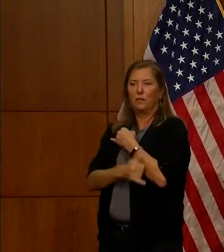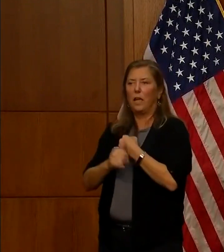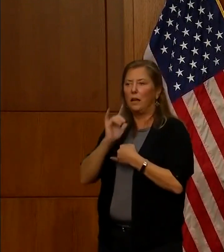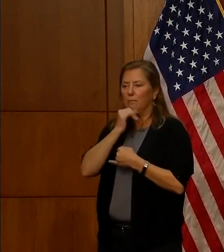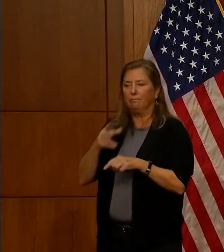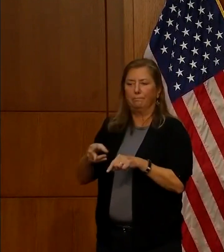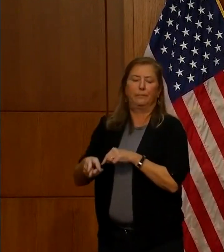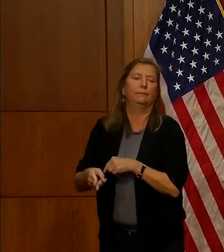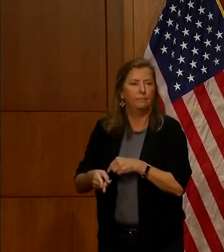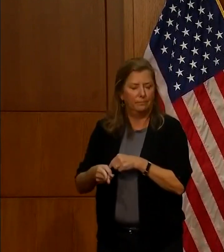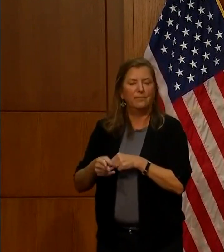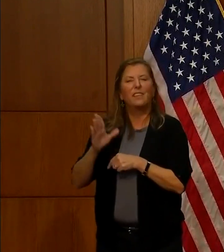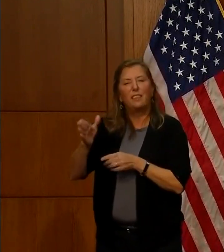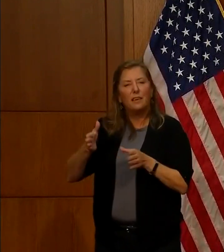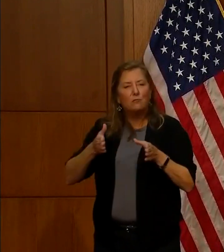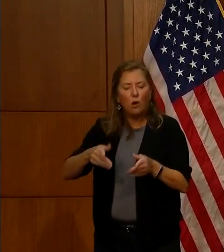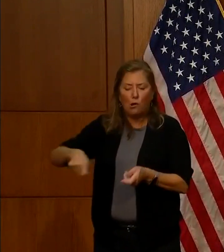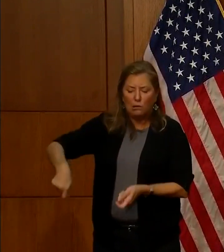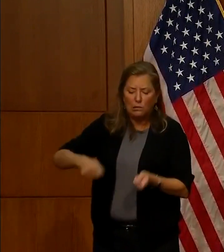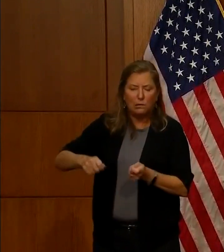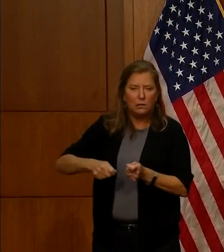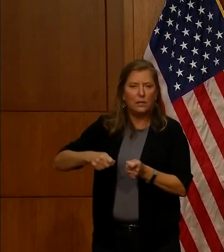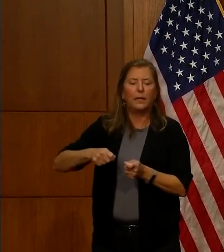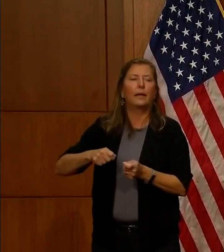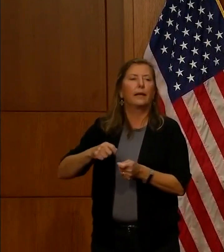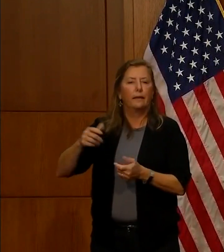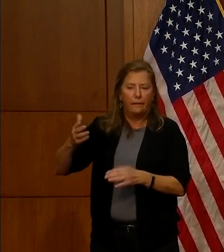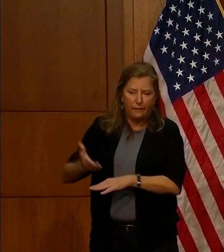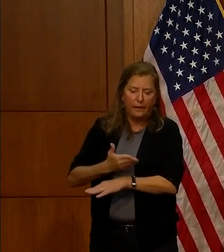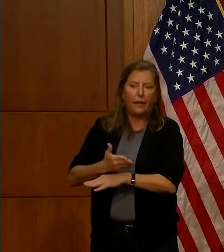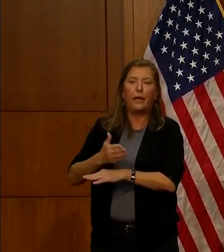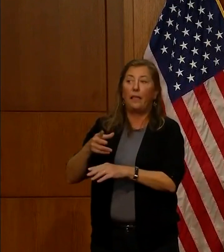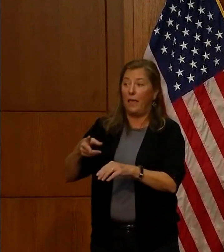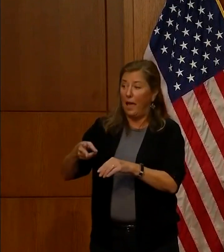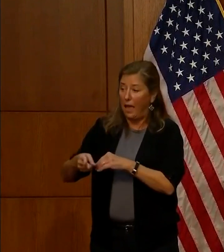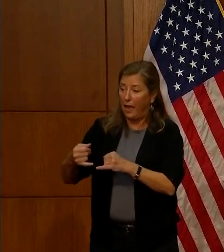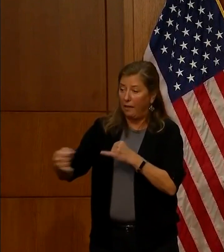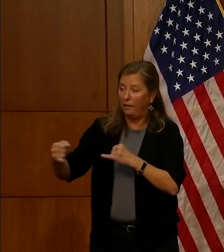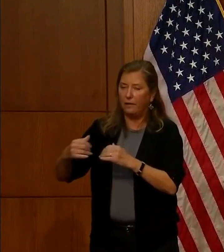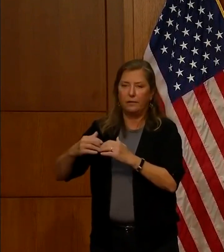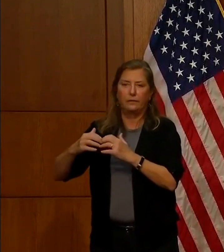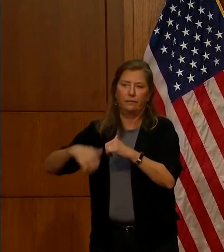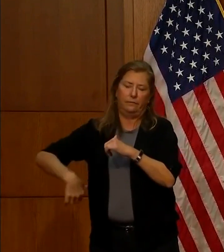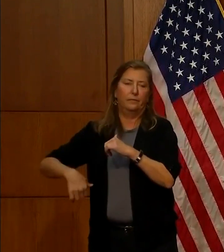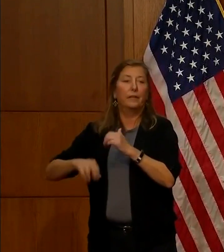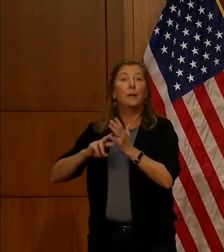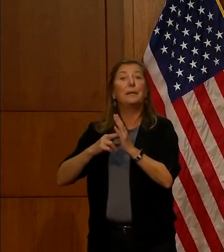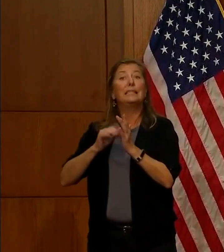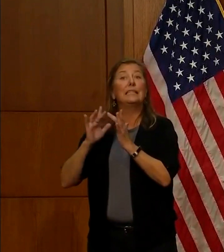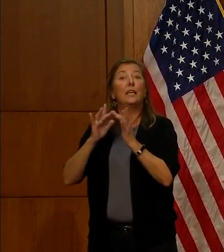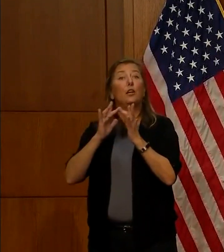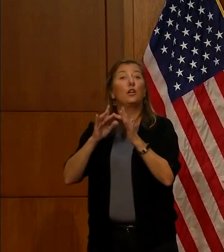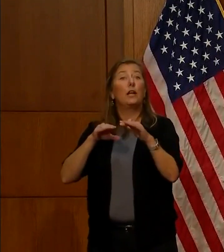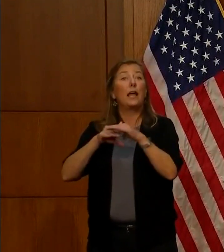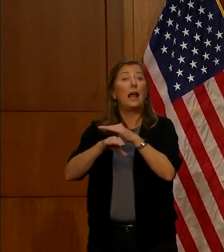CHESTERFIELD COUNTY WAS INADVERTENTLY CUT DURING A ROADSIDE UTILITIES PROJECT.